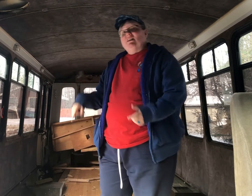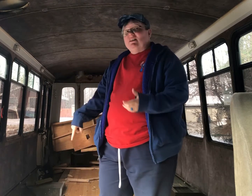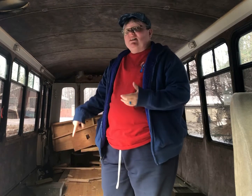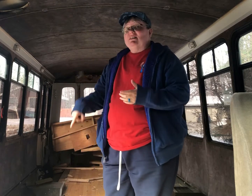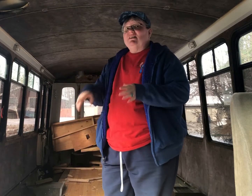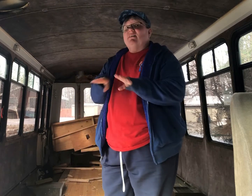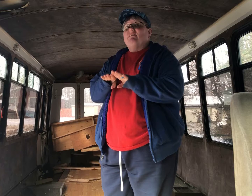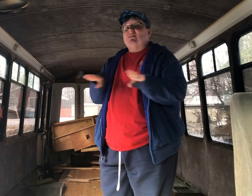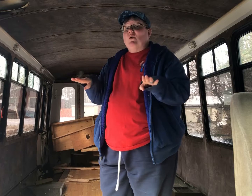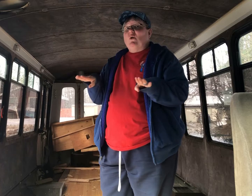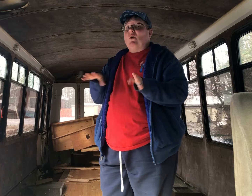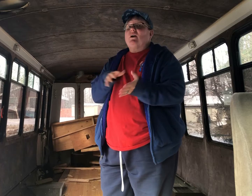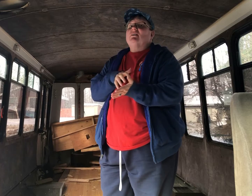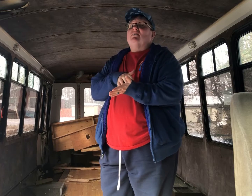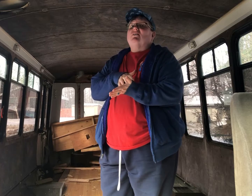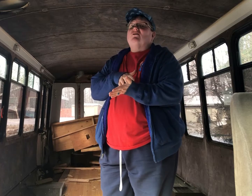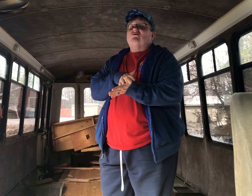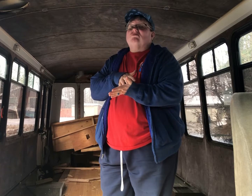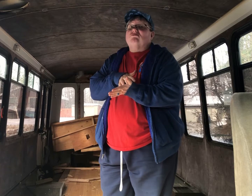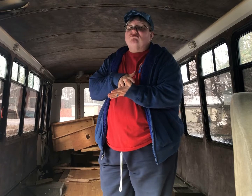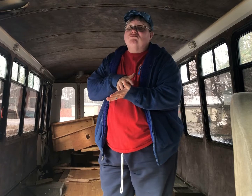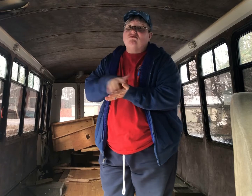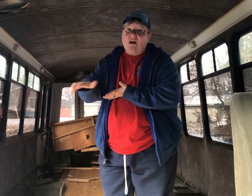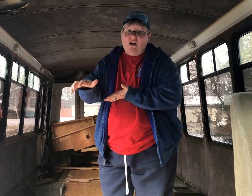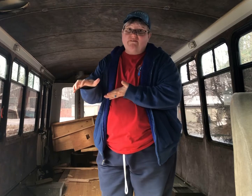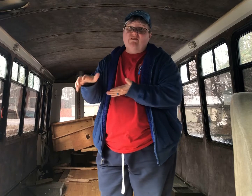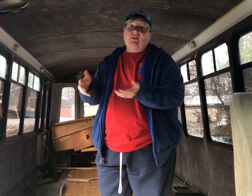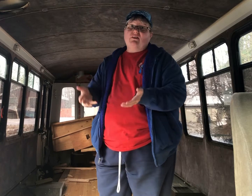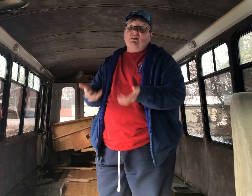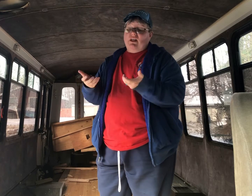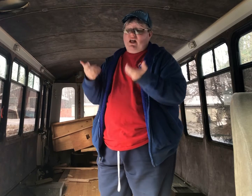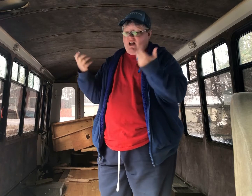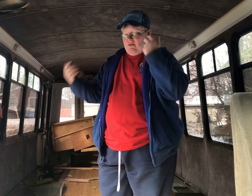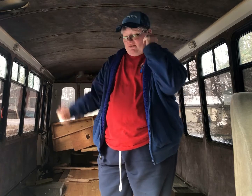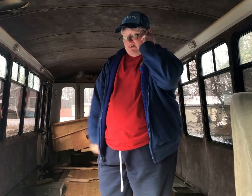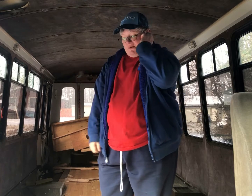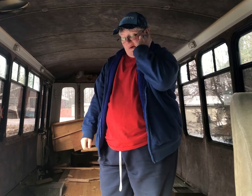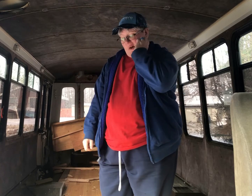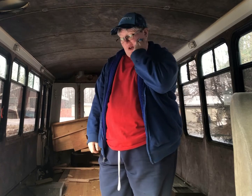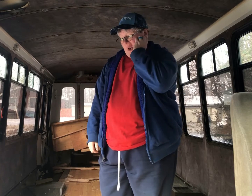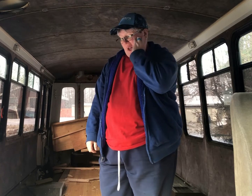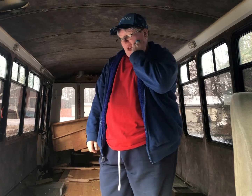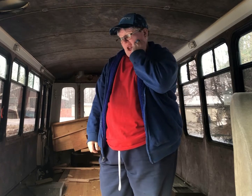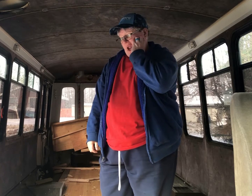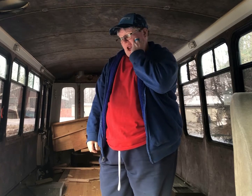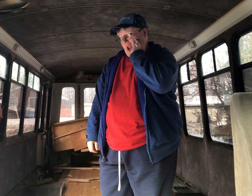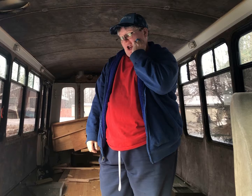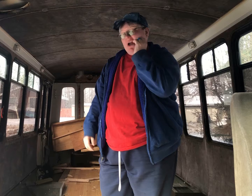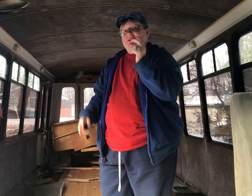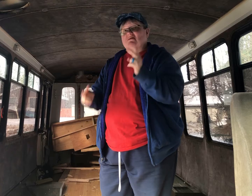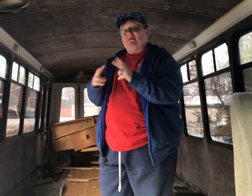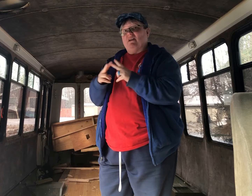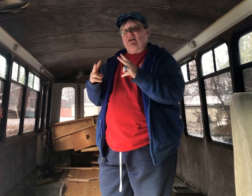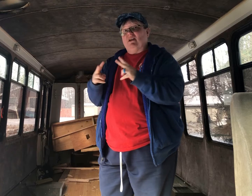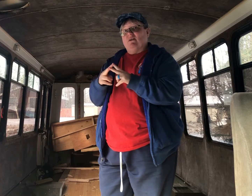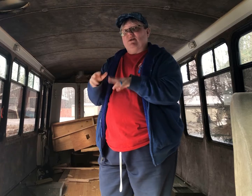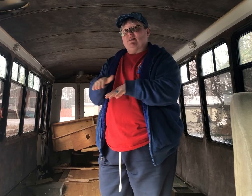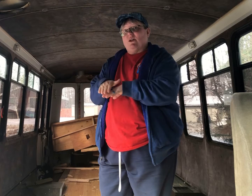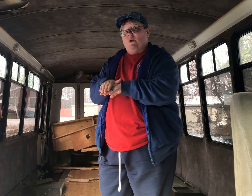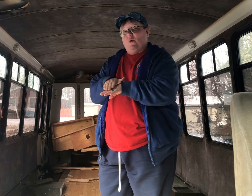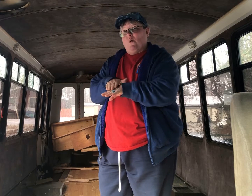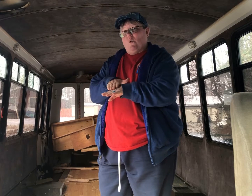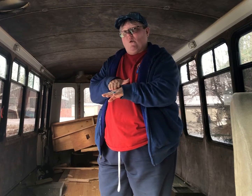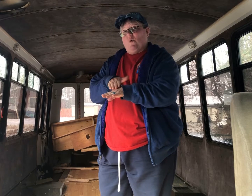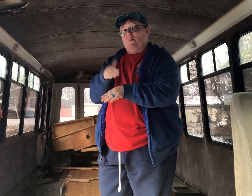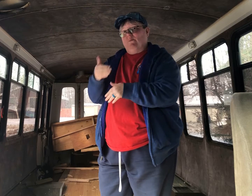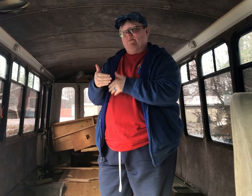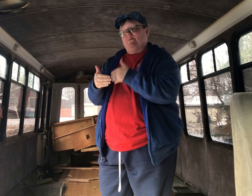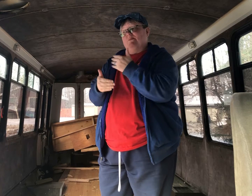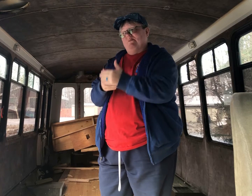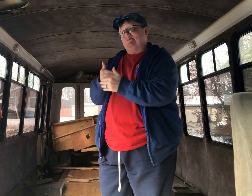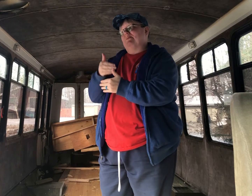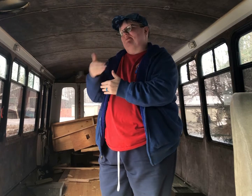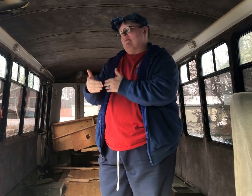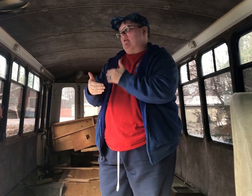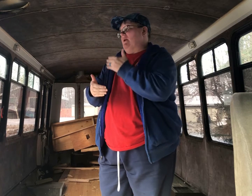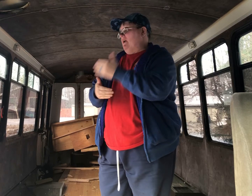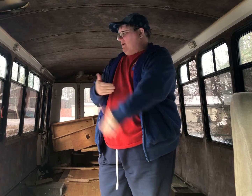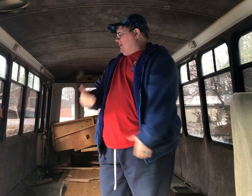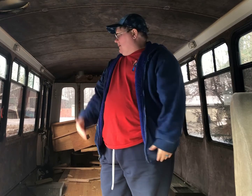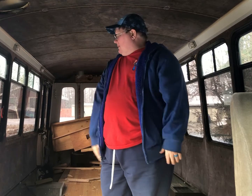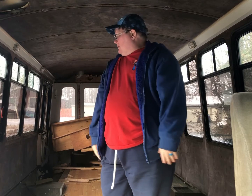This floor is rough! Tearing it up... it is very slow going.